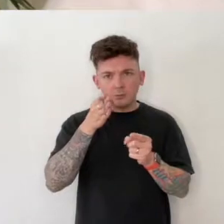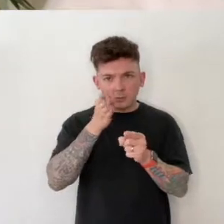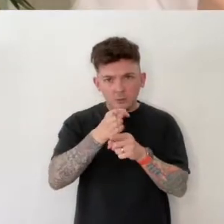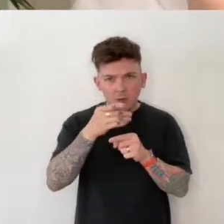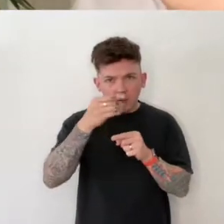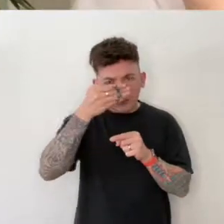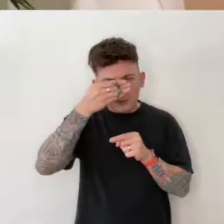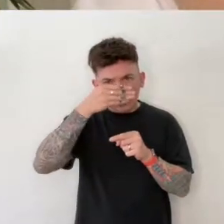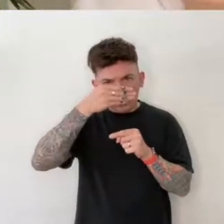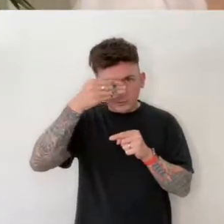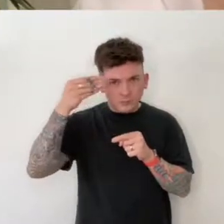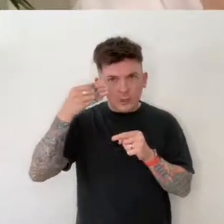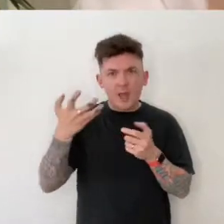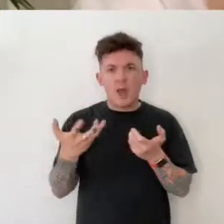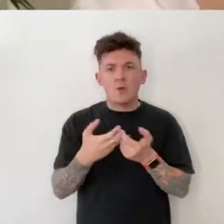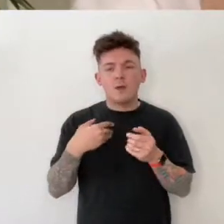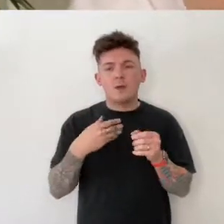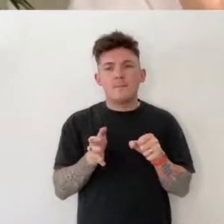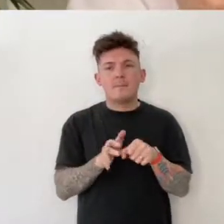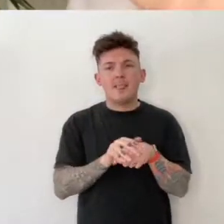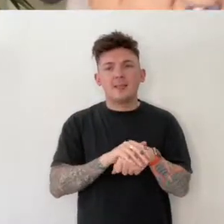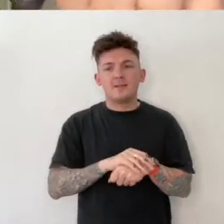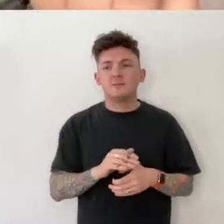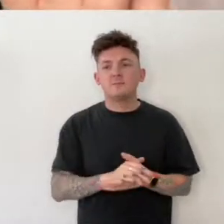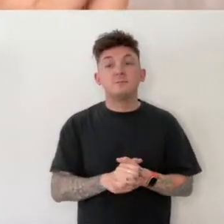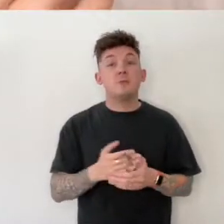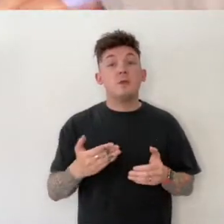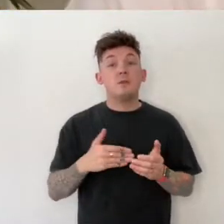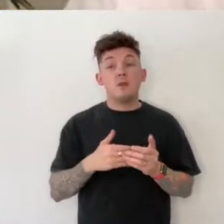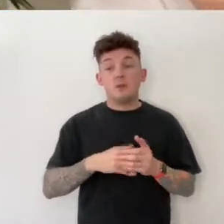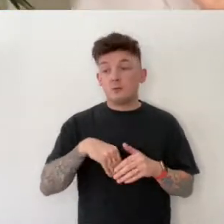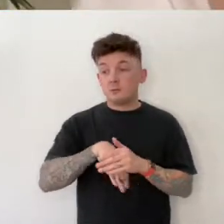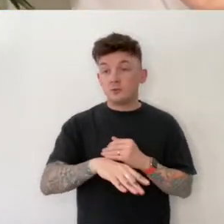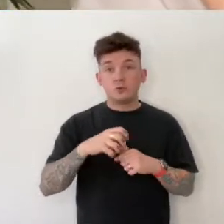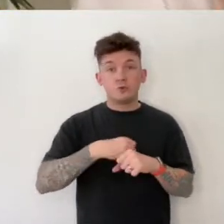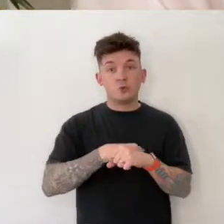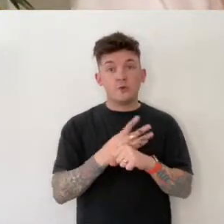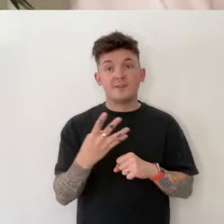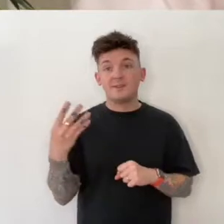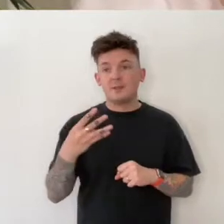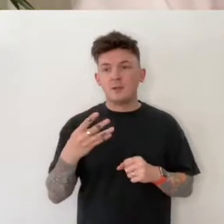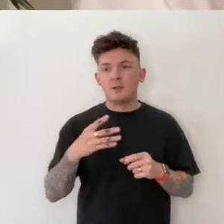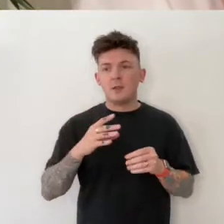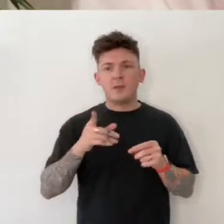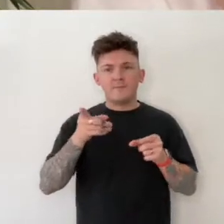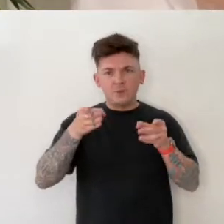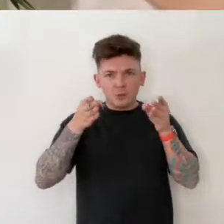In today's world we're in Covid-19 still mask wearing times, defining your eyes sort of